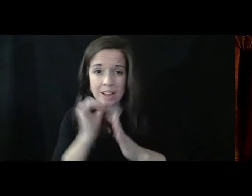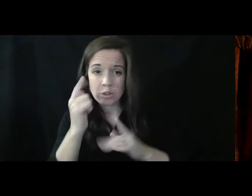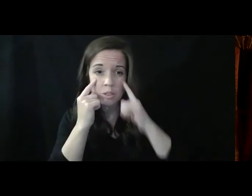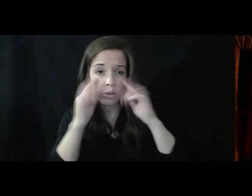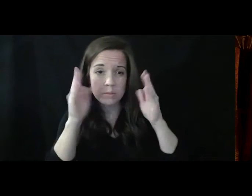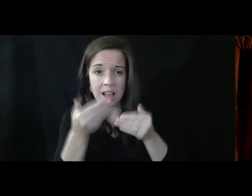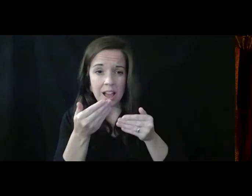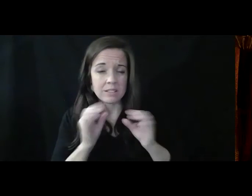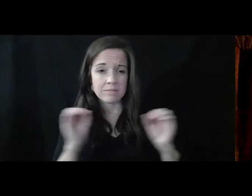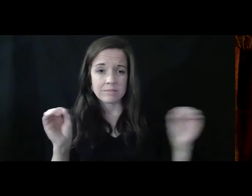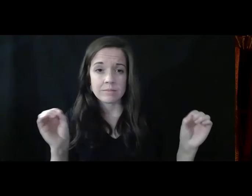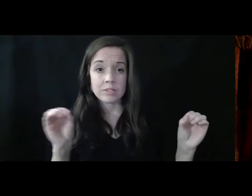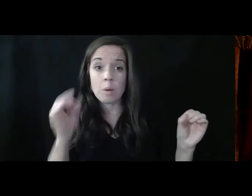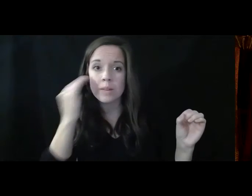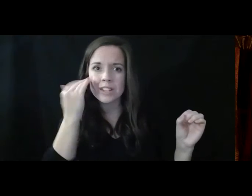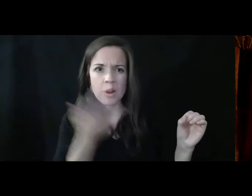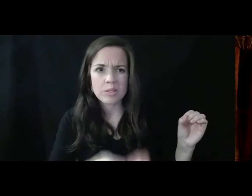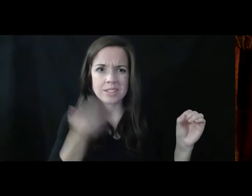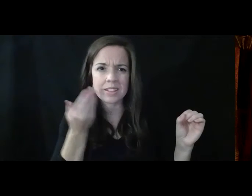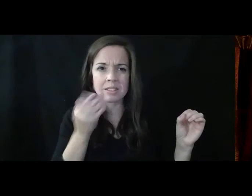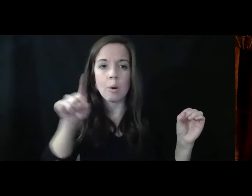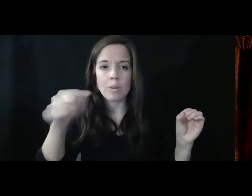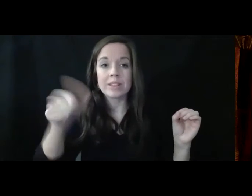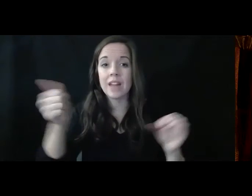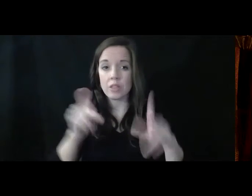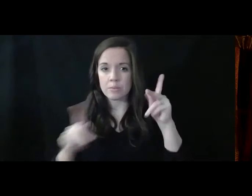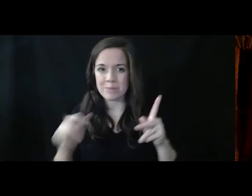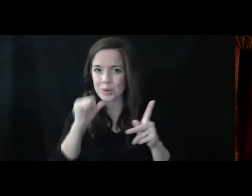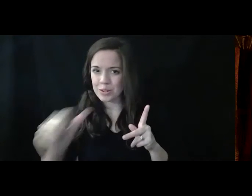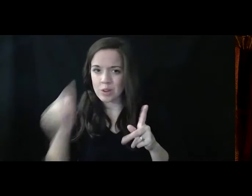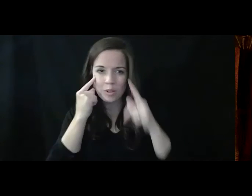Nobody knows this except the other people who don’t close their eyes.